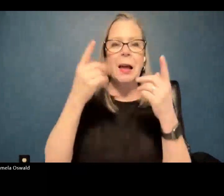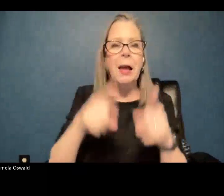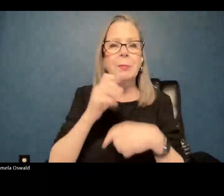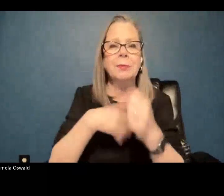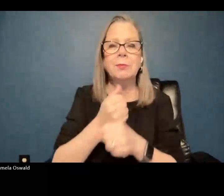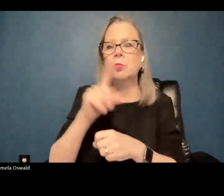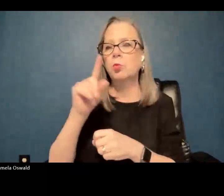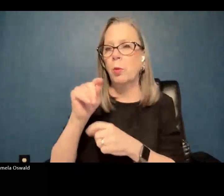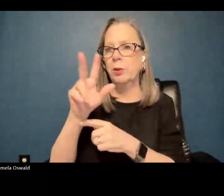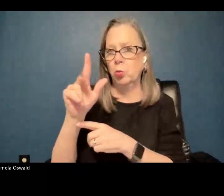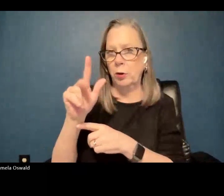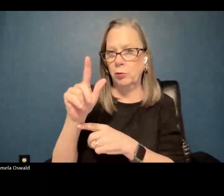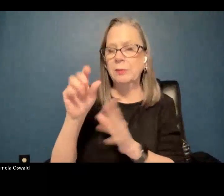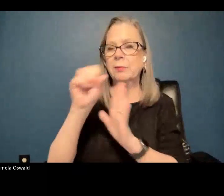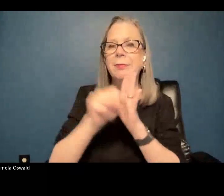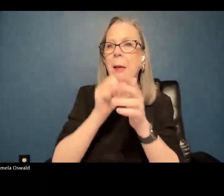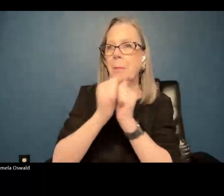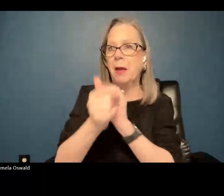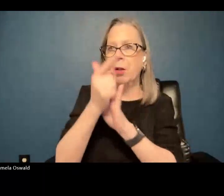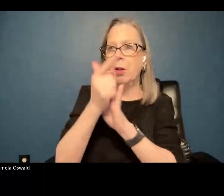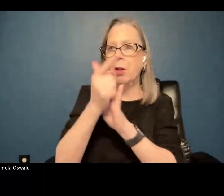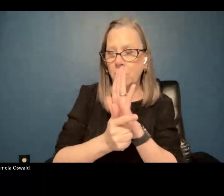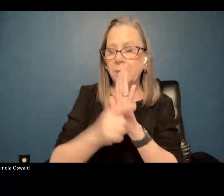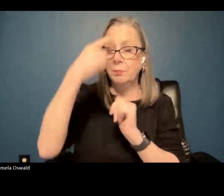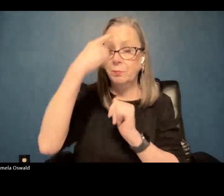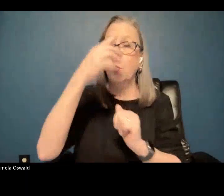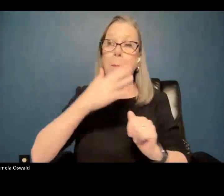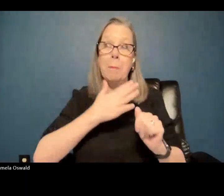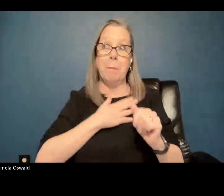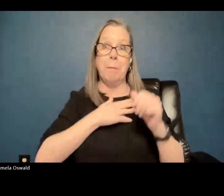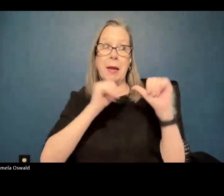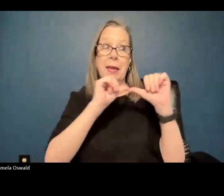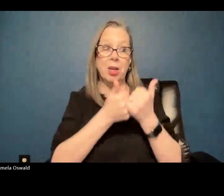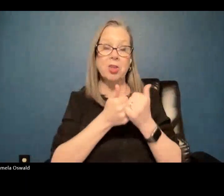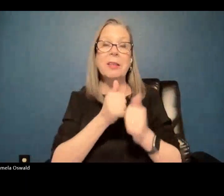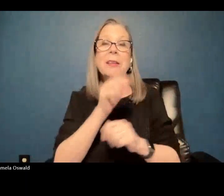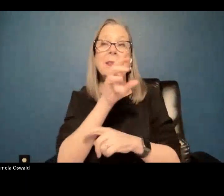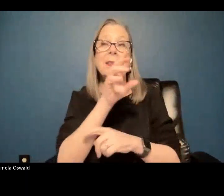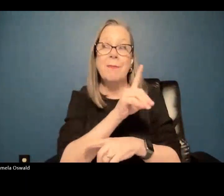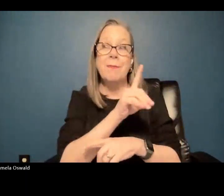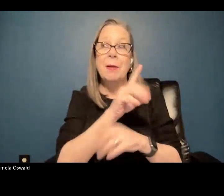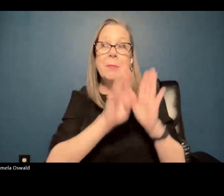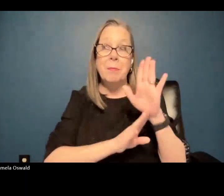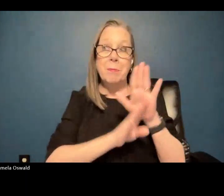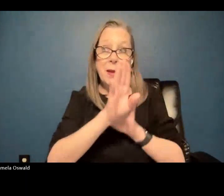the agency that I work for, the Developmental Disabilities Sports Division, that required us to do exactly what we're